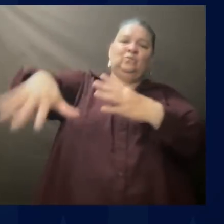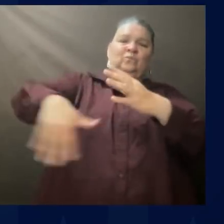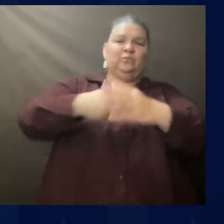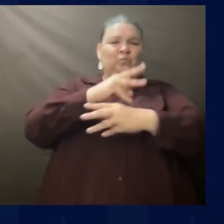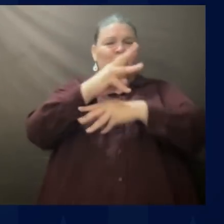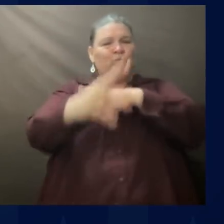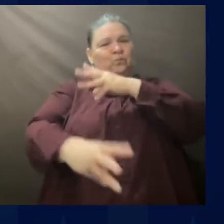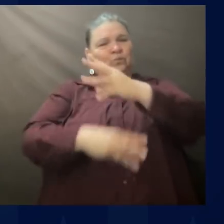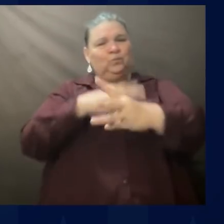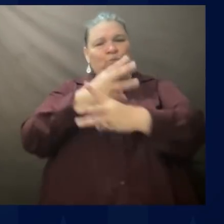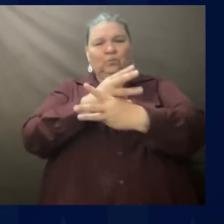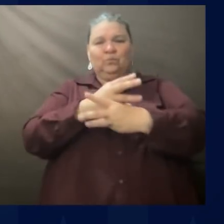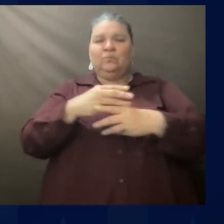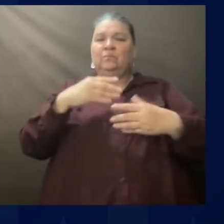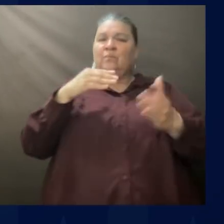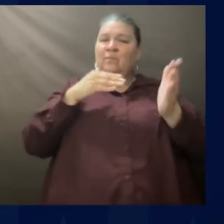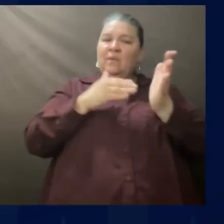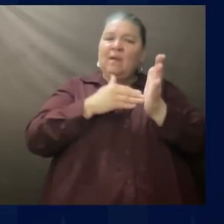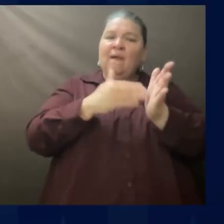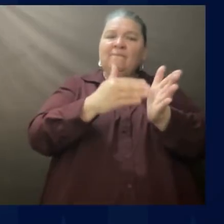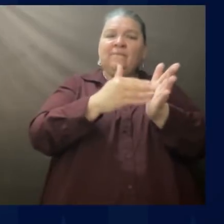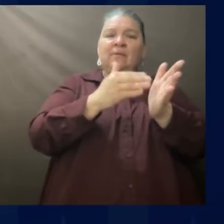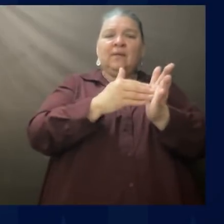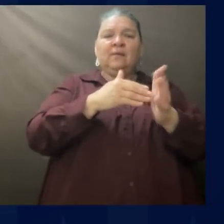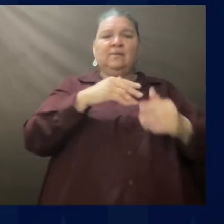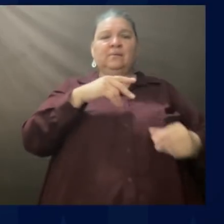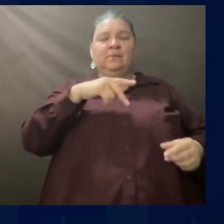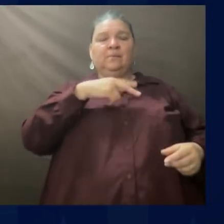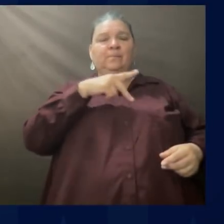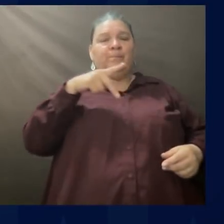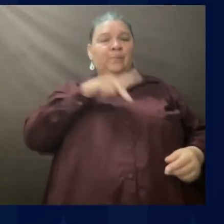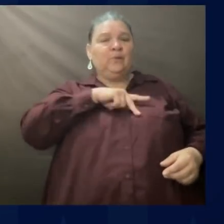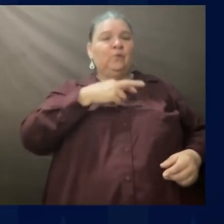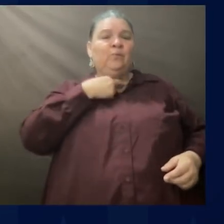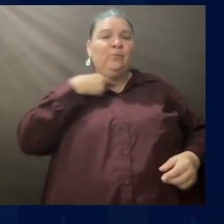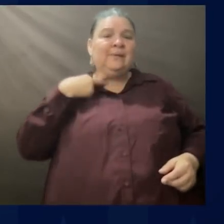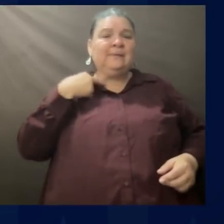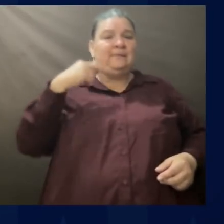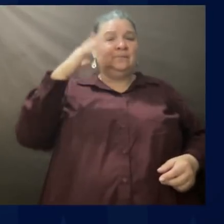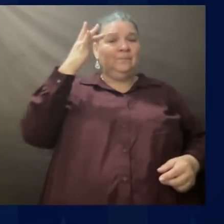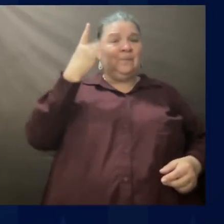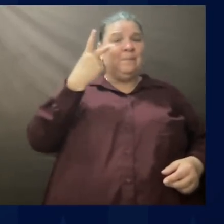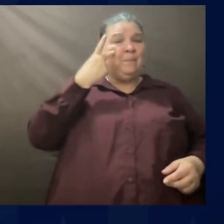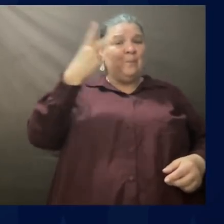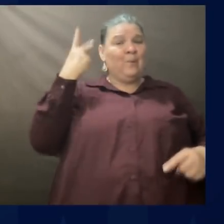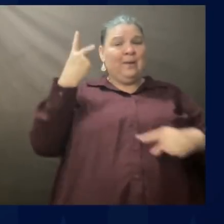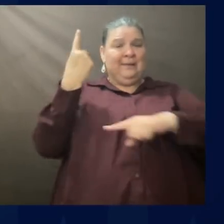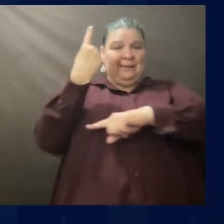is still painful of all the fallen who lost their lives during the last two decades in combat.